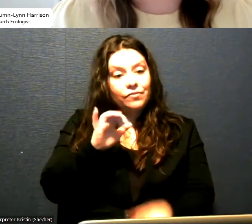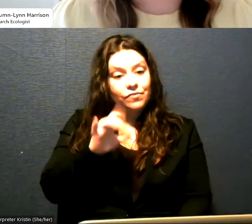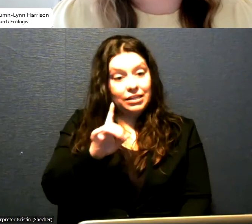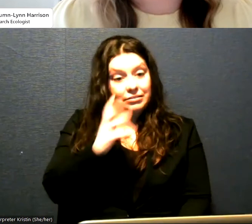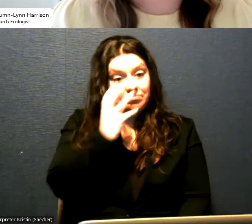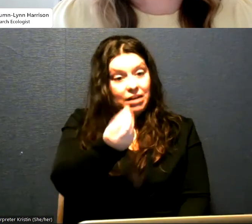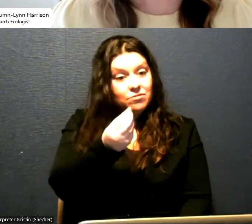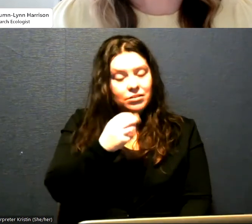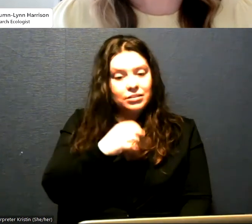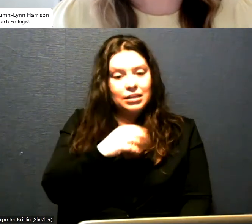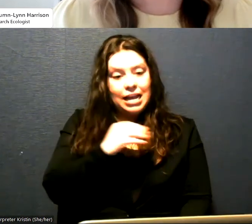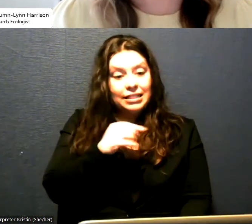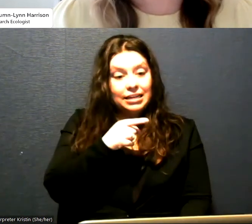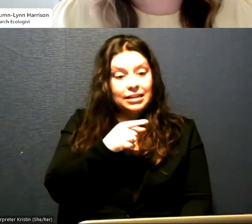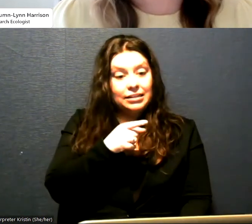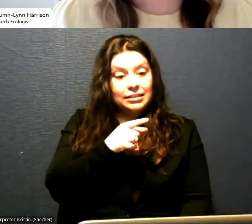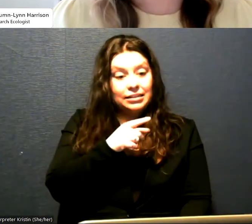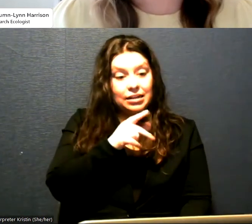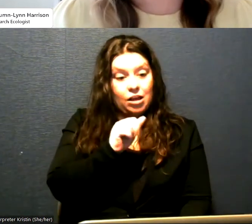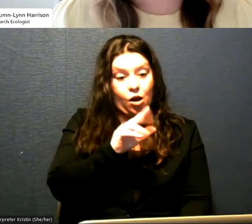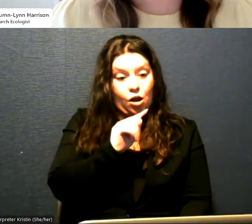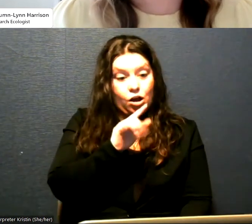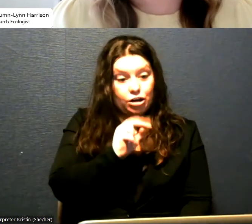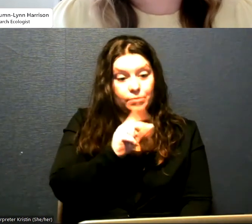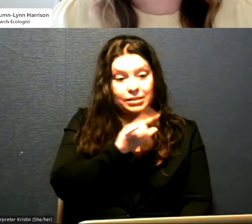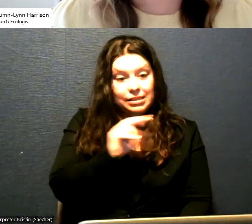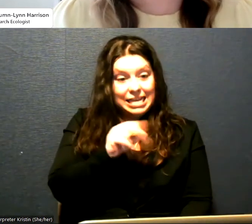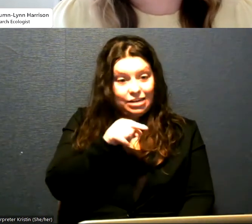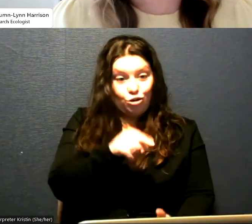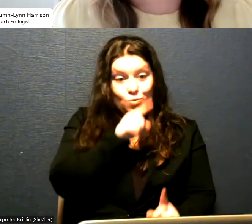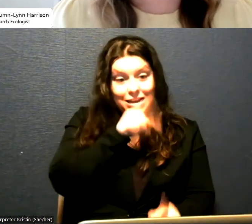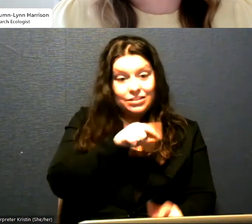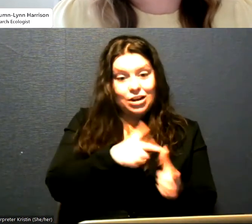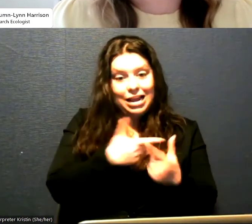Kayleigh if you can say what your favorite moment um so far on your your time at American Trail.